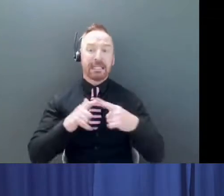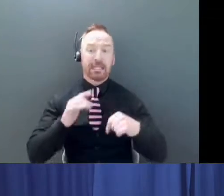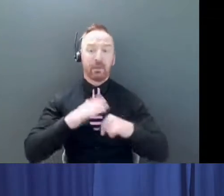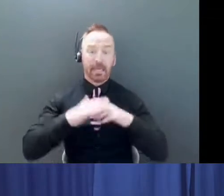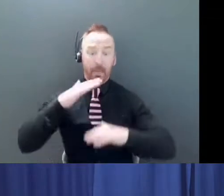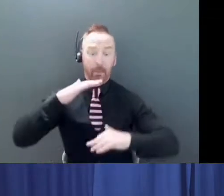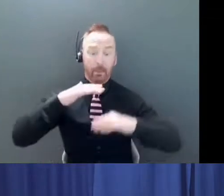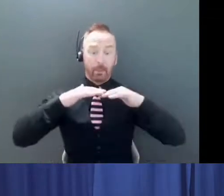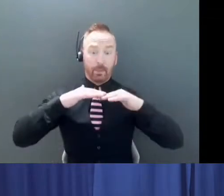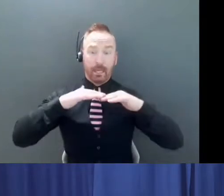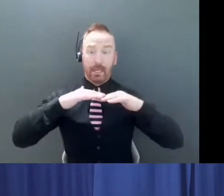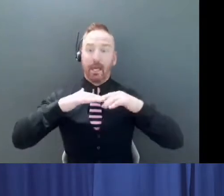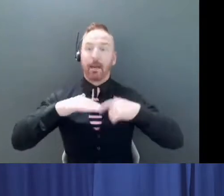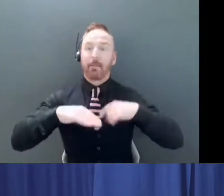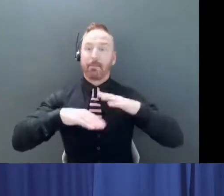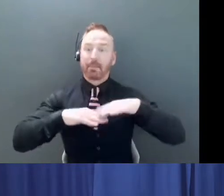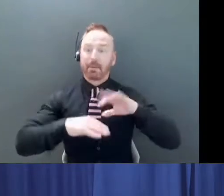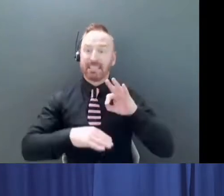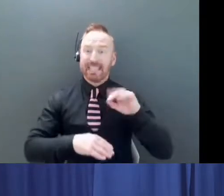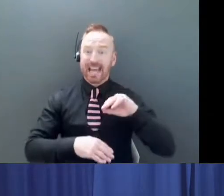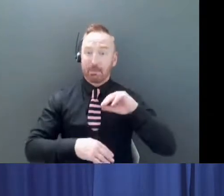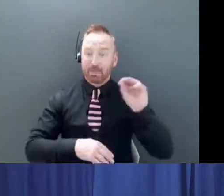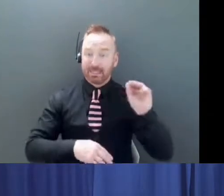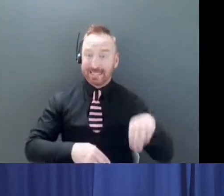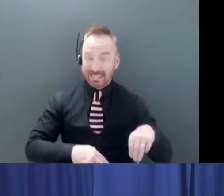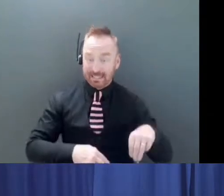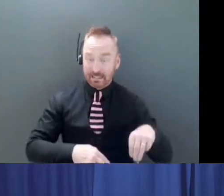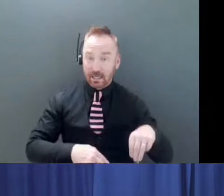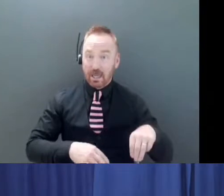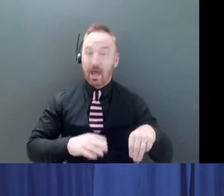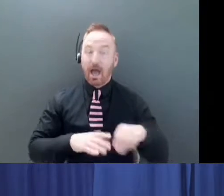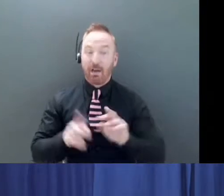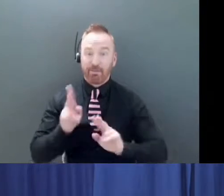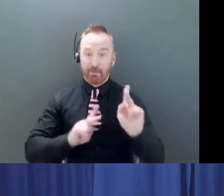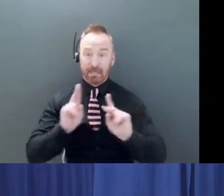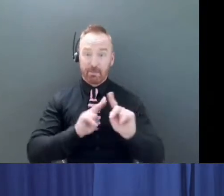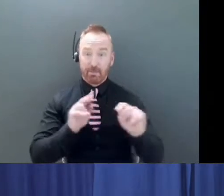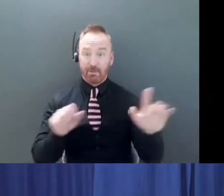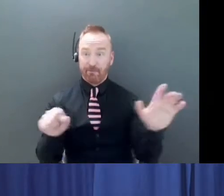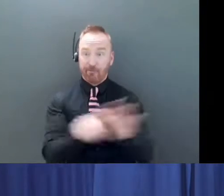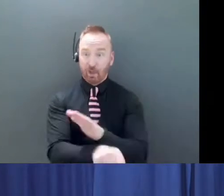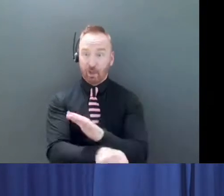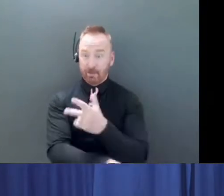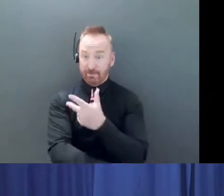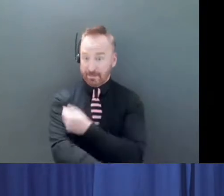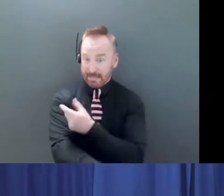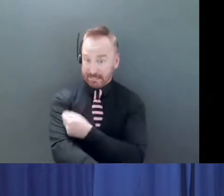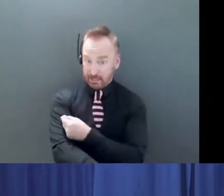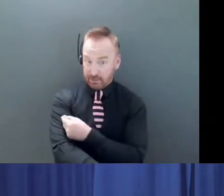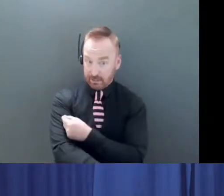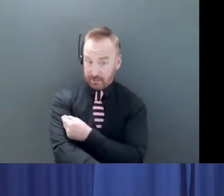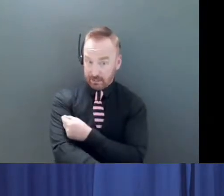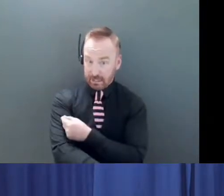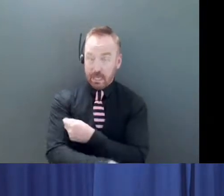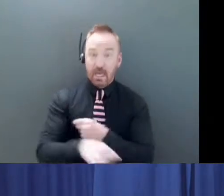vaccinated and until that degree of uptake is uniform around the territory, we must be prepared to handle the risk of